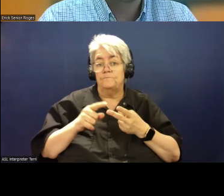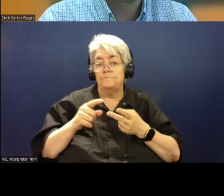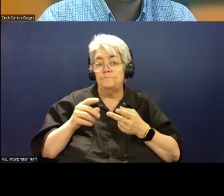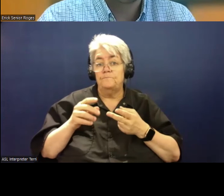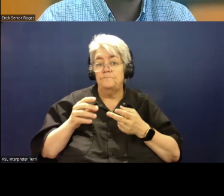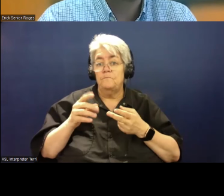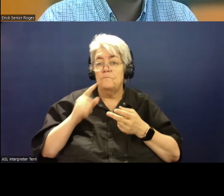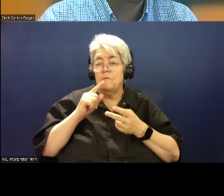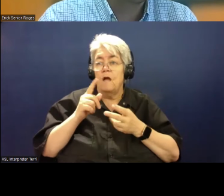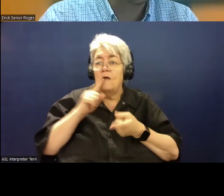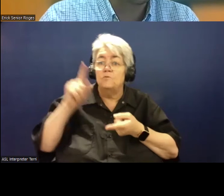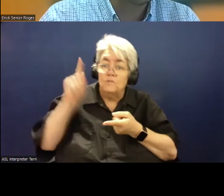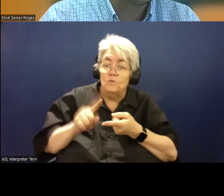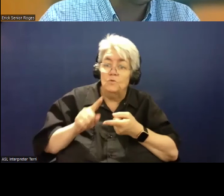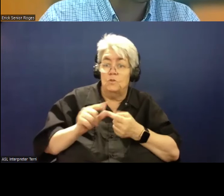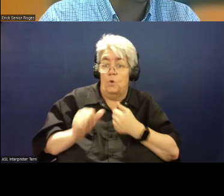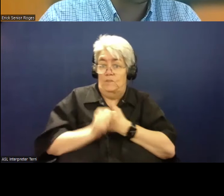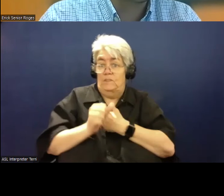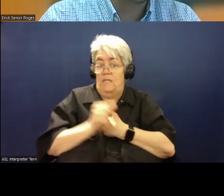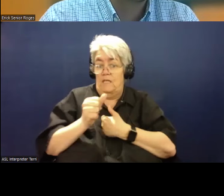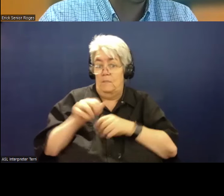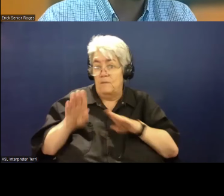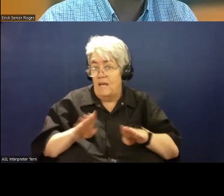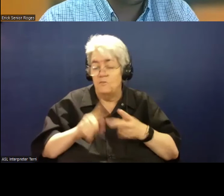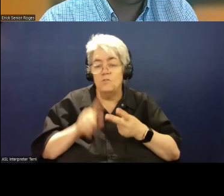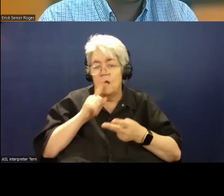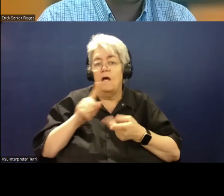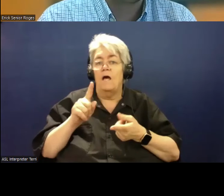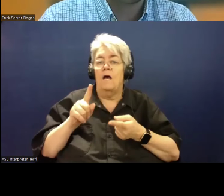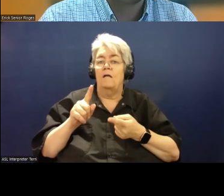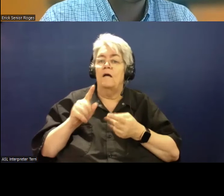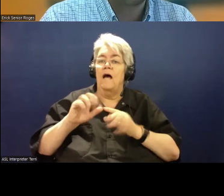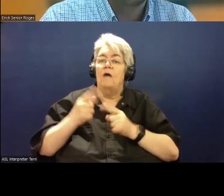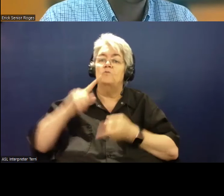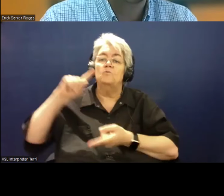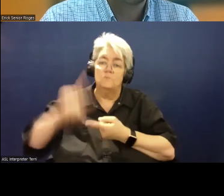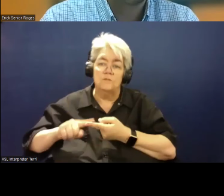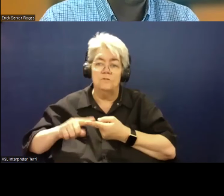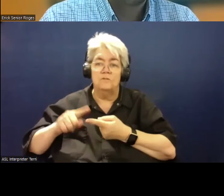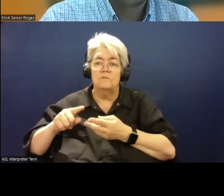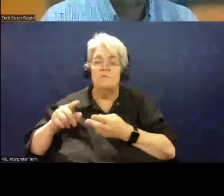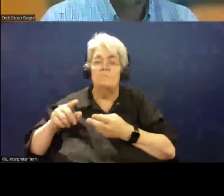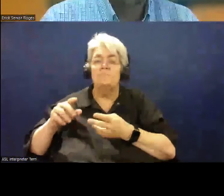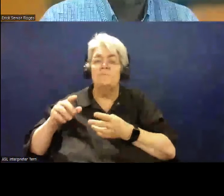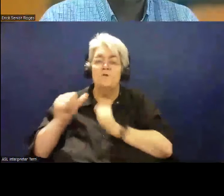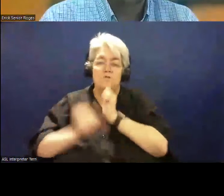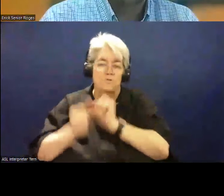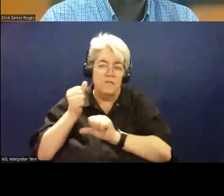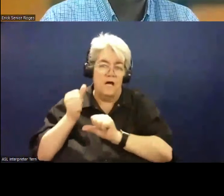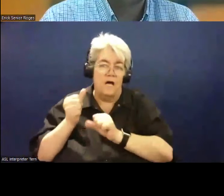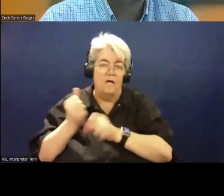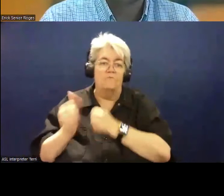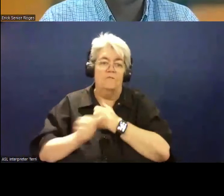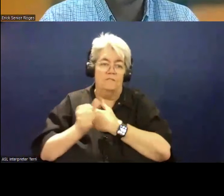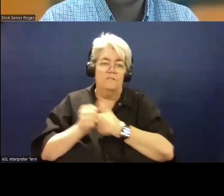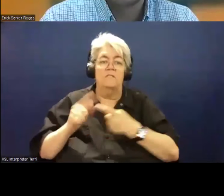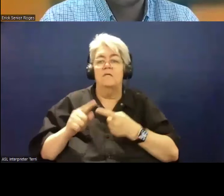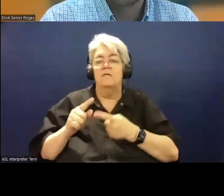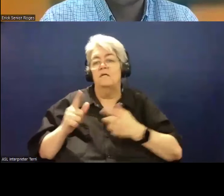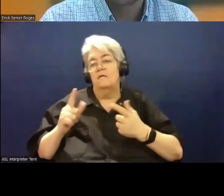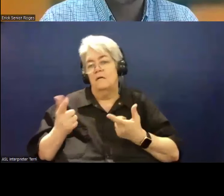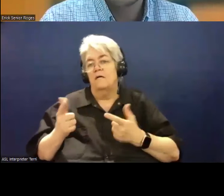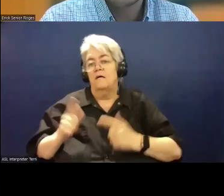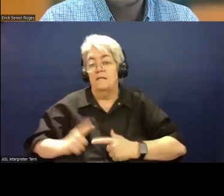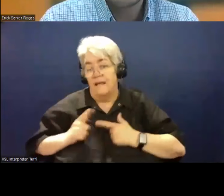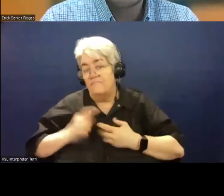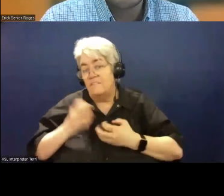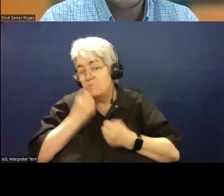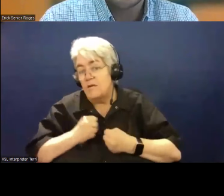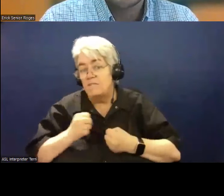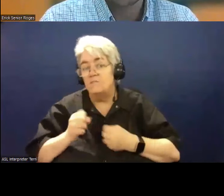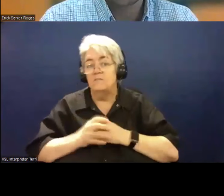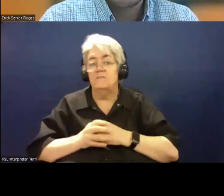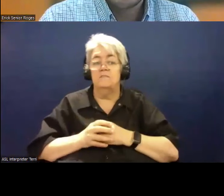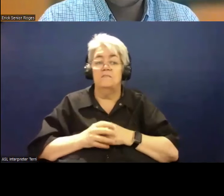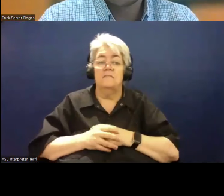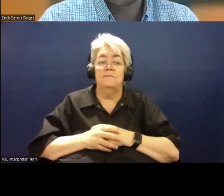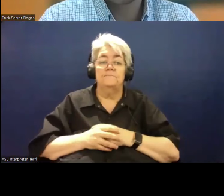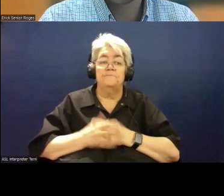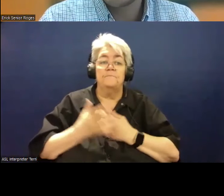BUT ALSO SUICIDE PREVENTIONS. LIFE IS PRECIOUS, AND OTHERS.